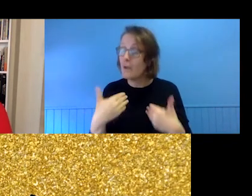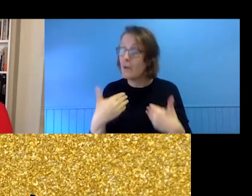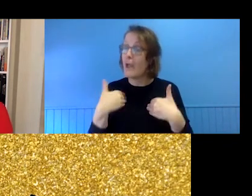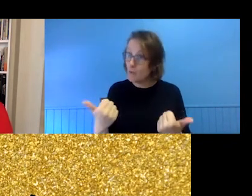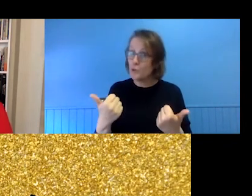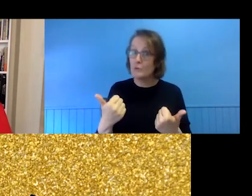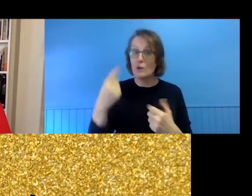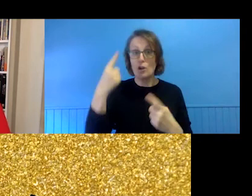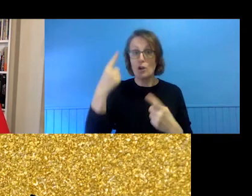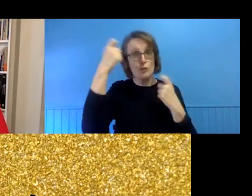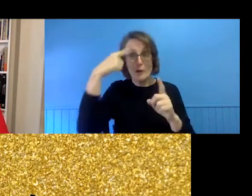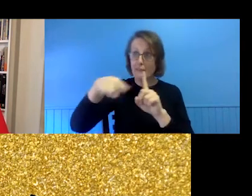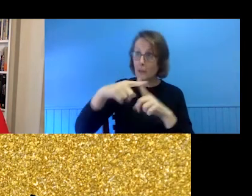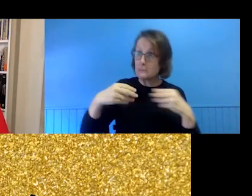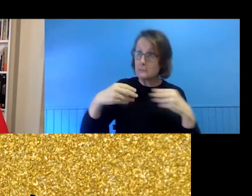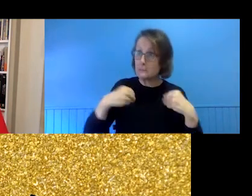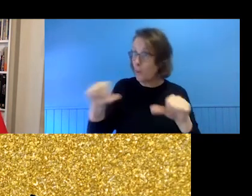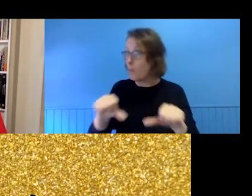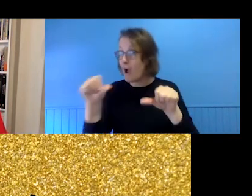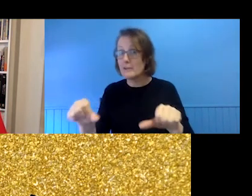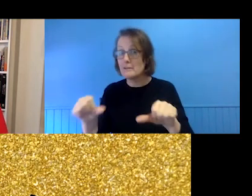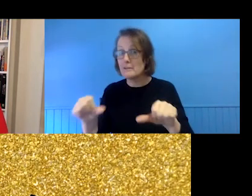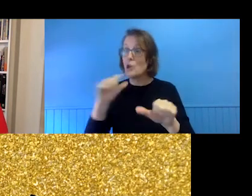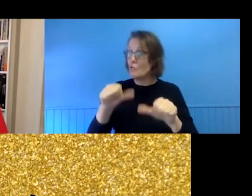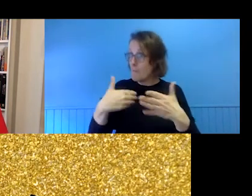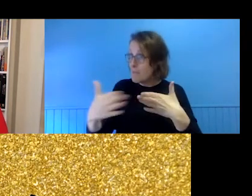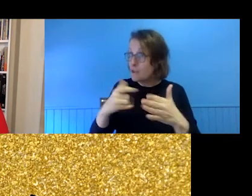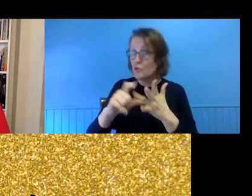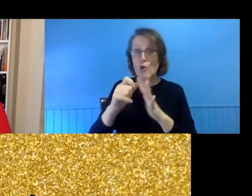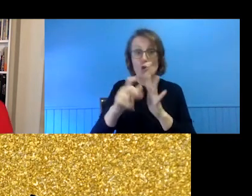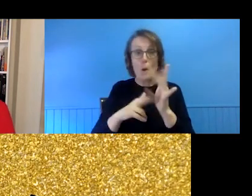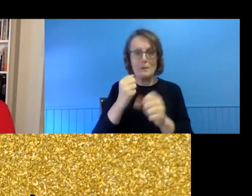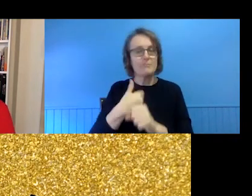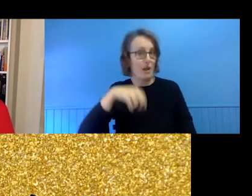Creative Plus Business team? Are you managing?" I'll remember that.